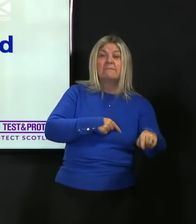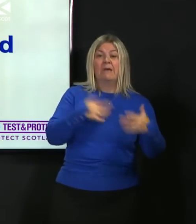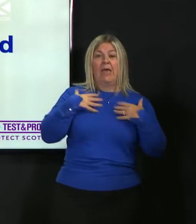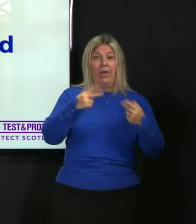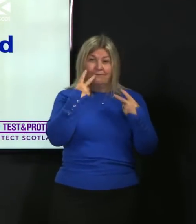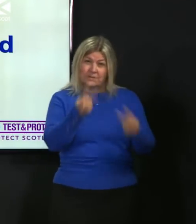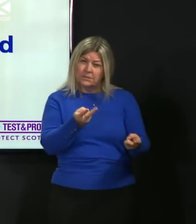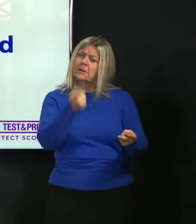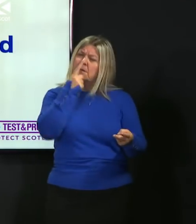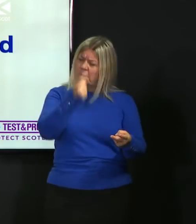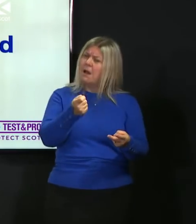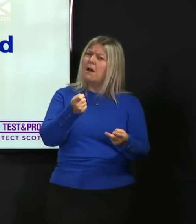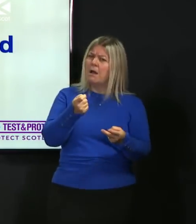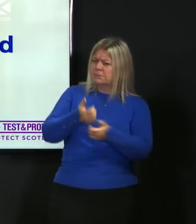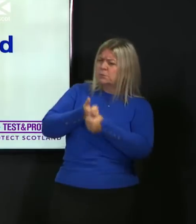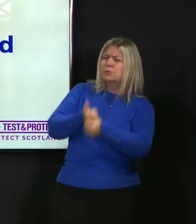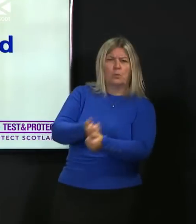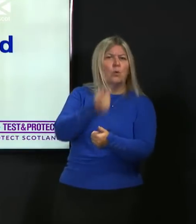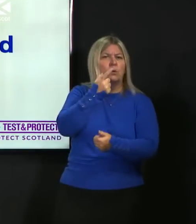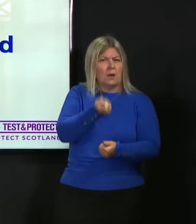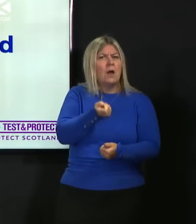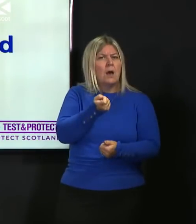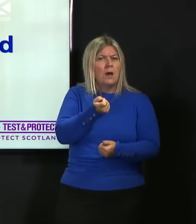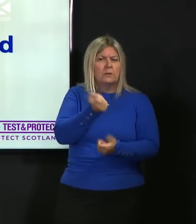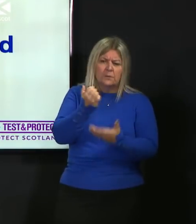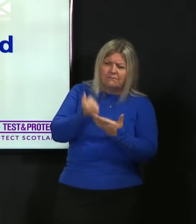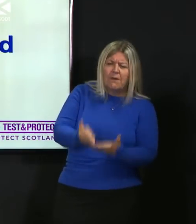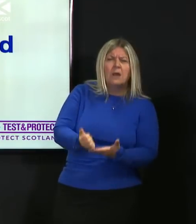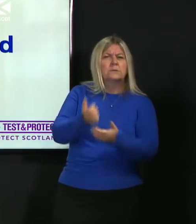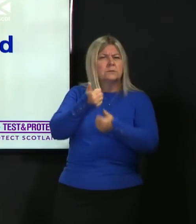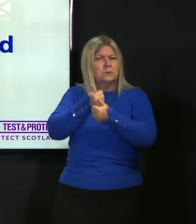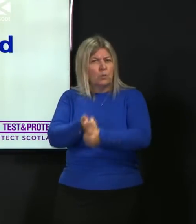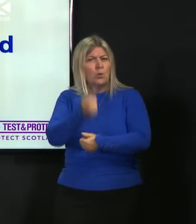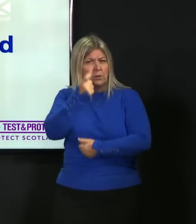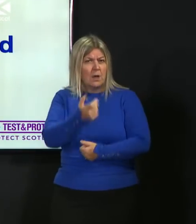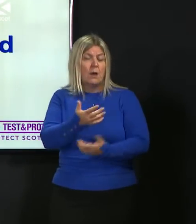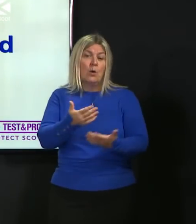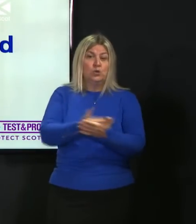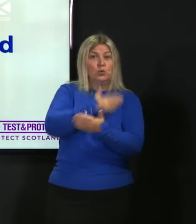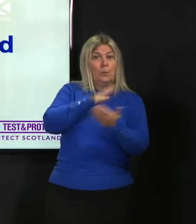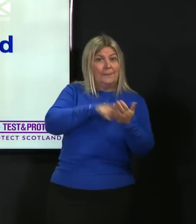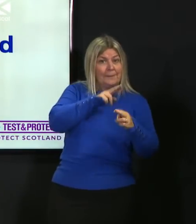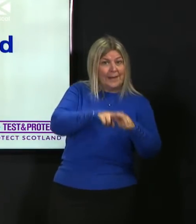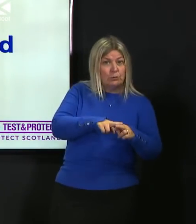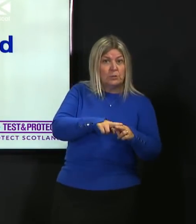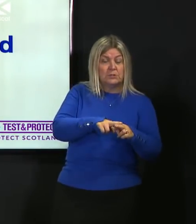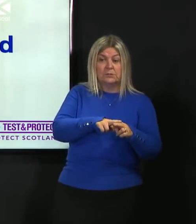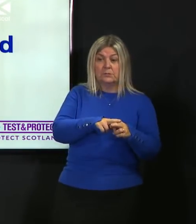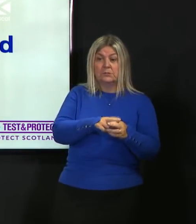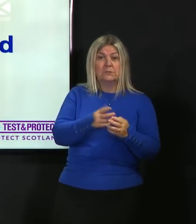and support as well, and new parents or indeed parents of children of any age should not hesitate